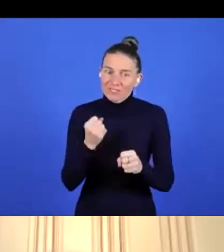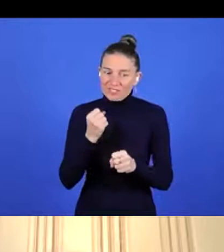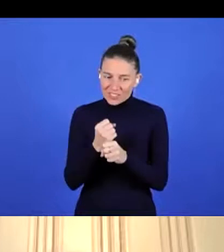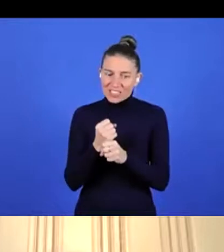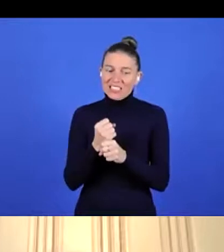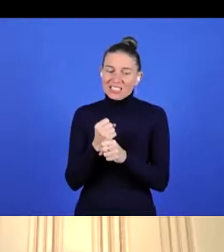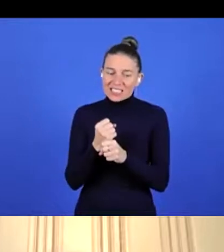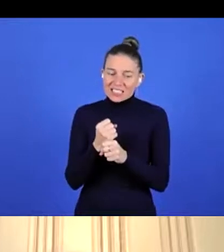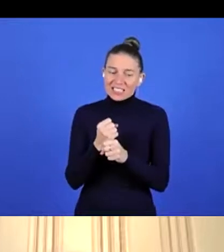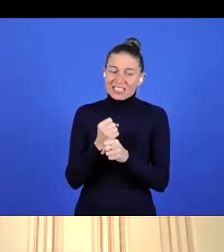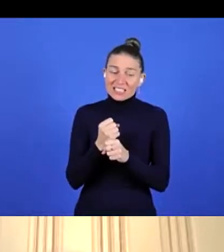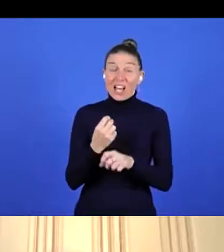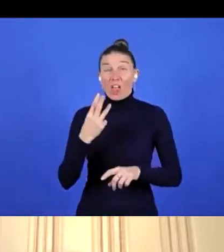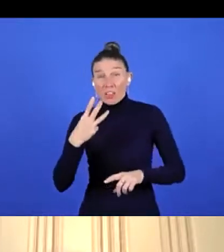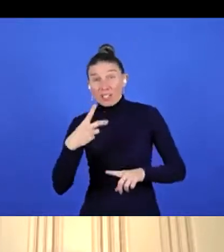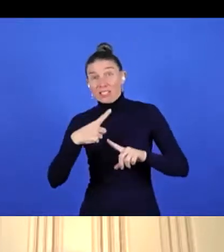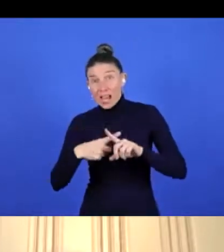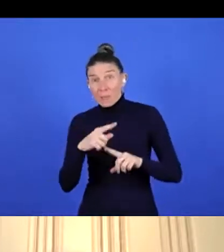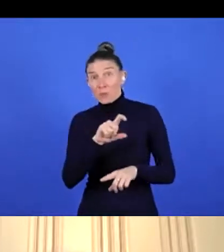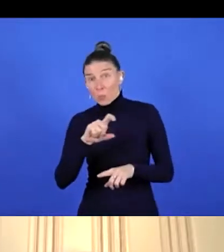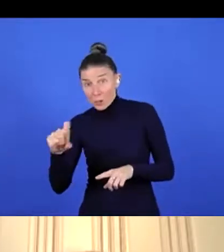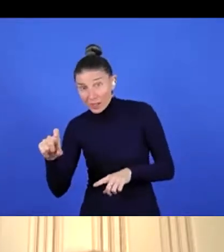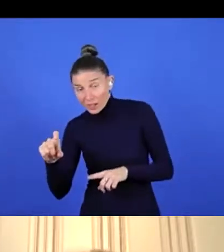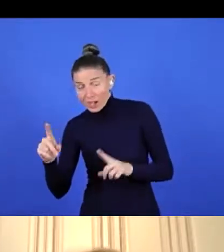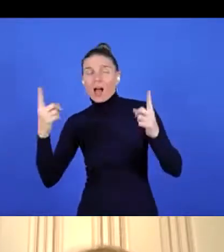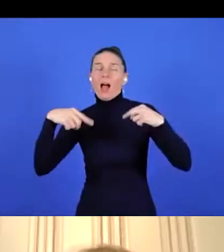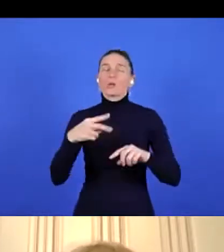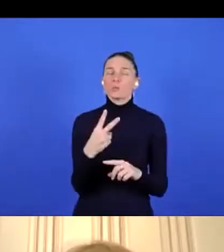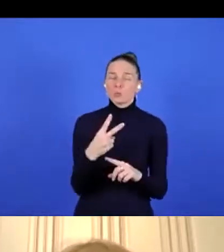We had speech therapy for five years